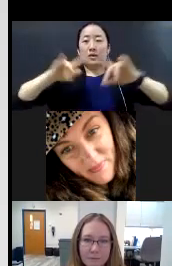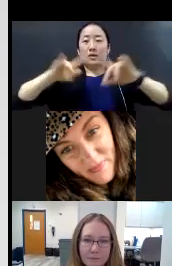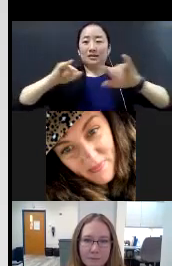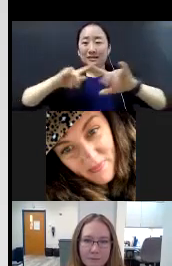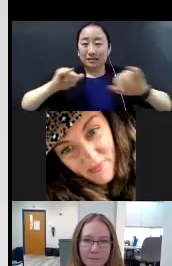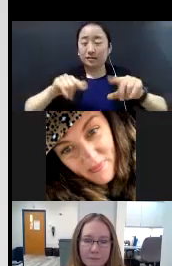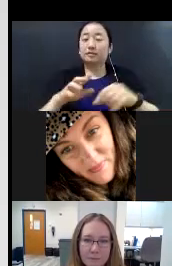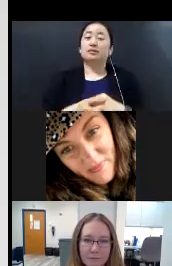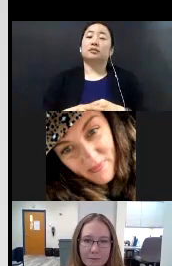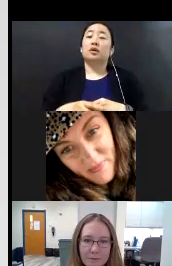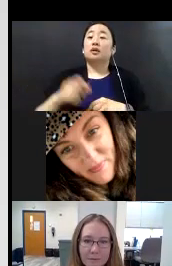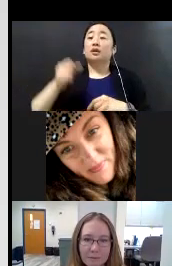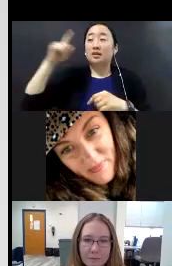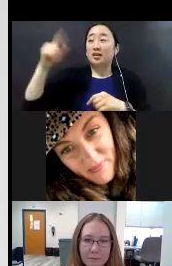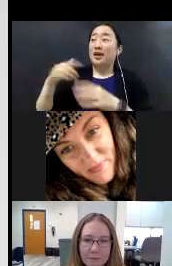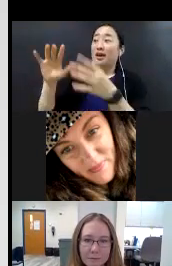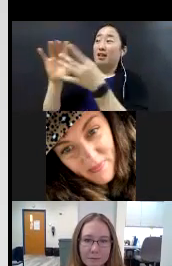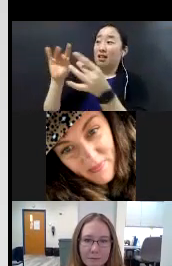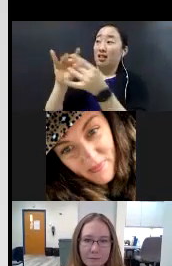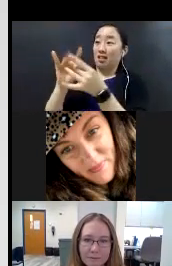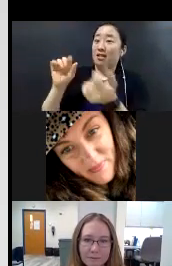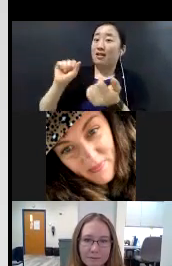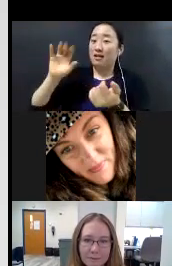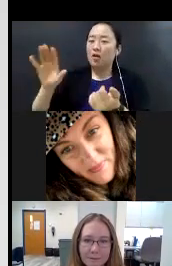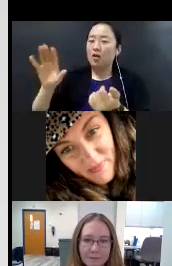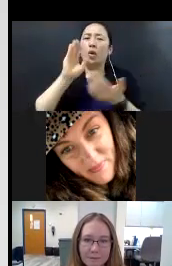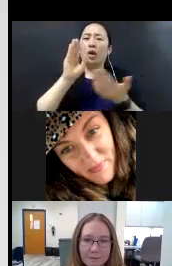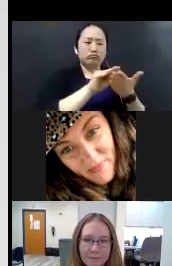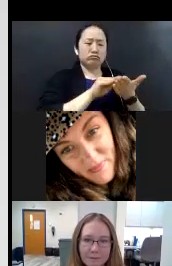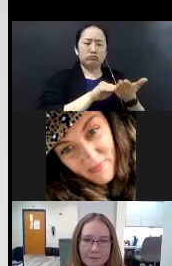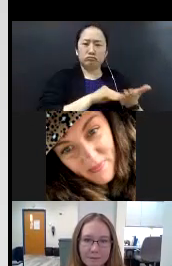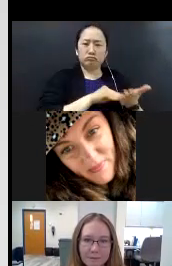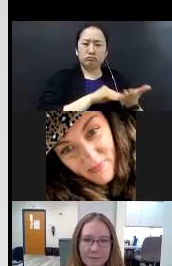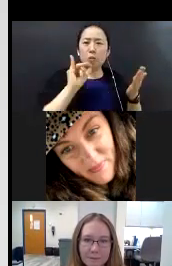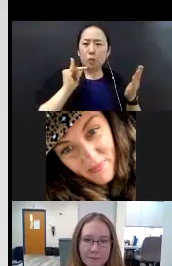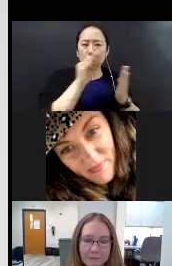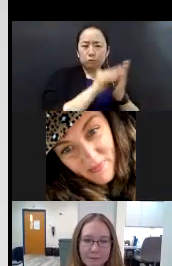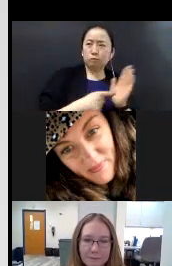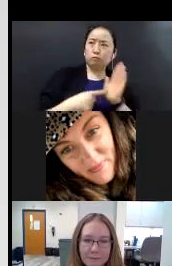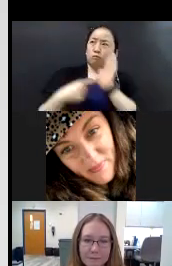ACTUAL WRITE-UP BUT AT LEAST DOING IT IN REAL TIME THEY HAVE A REFERENCE TO IT FROM THE HANDOUTS.